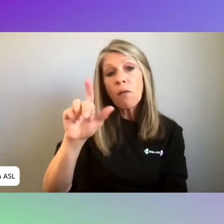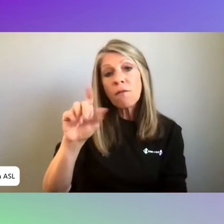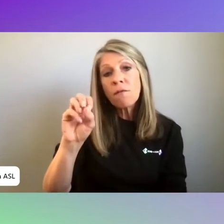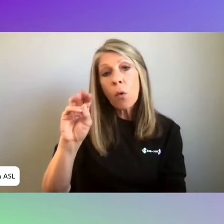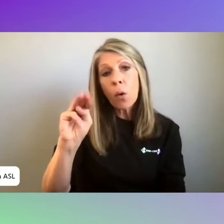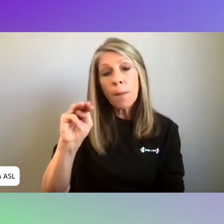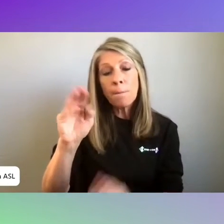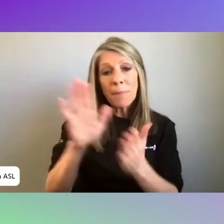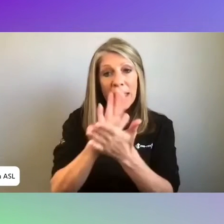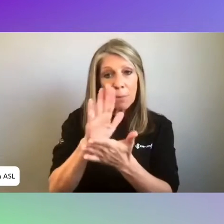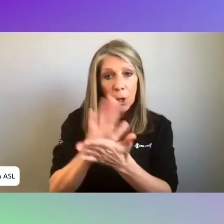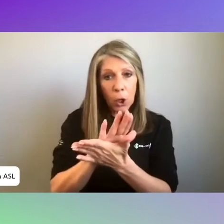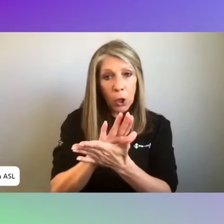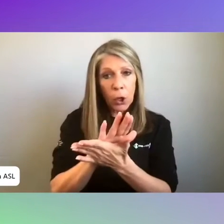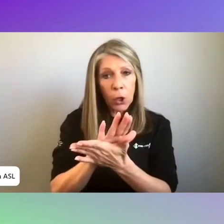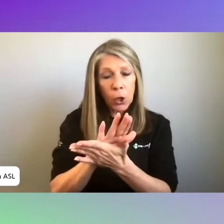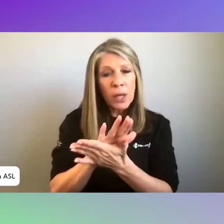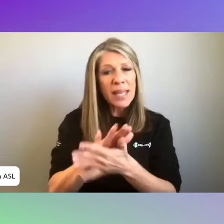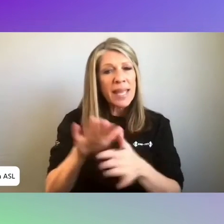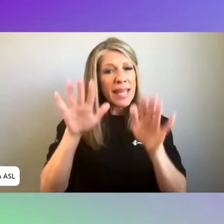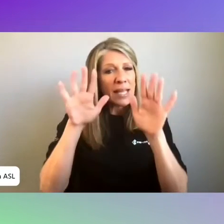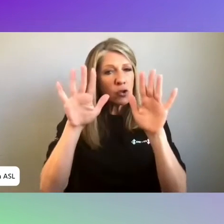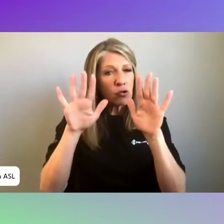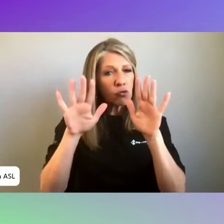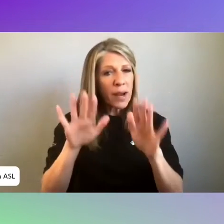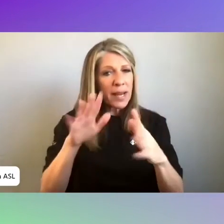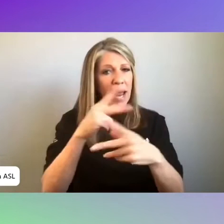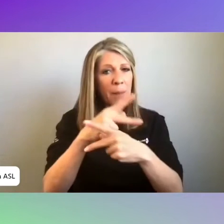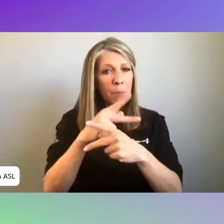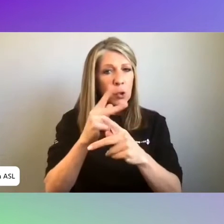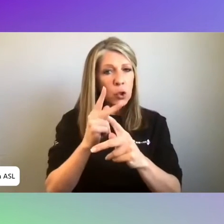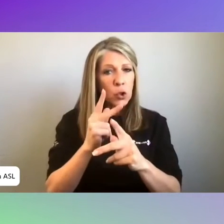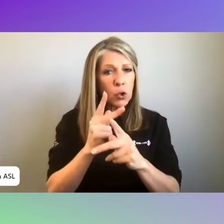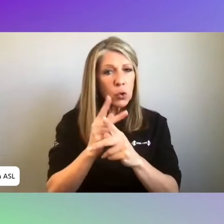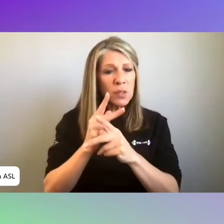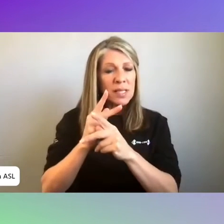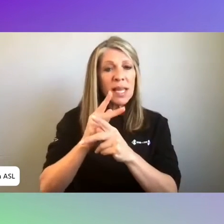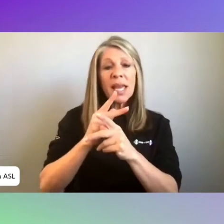contrast visual elements. So we went with the technology that Lauren mentioned, which is 12